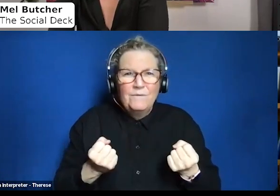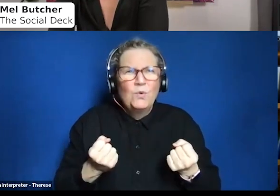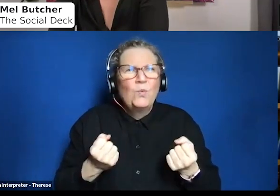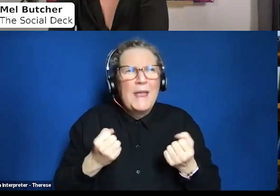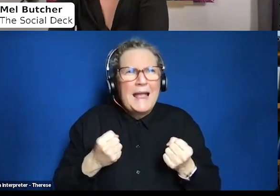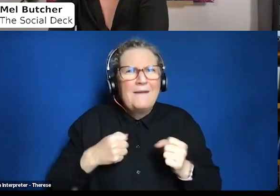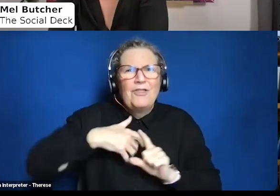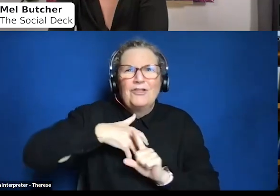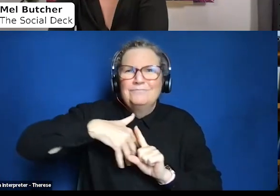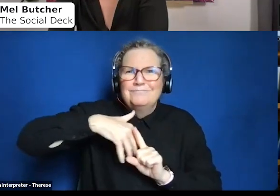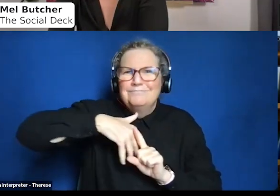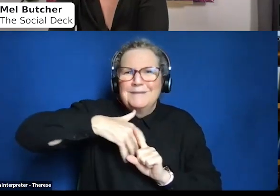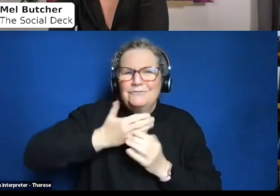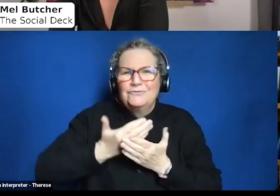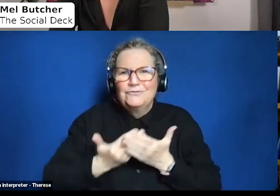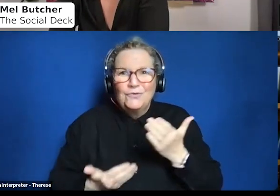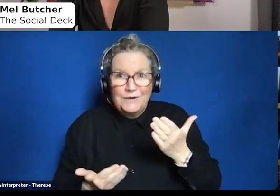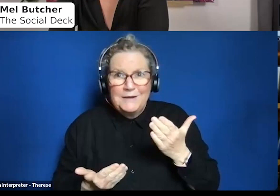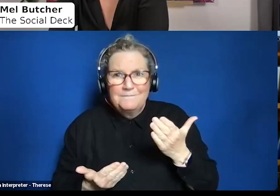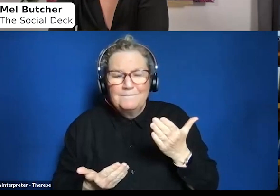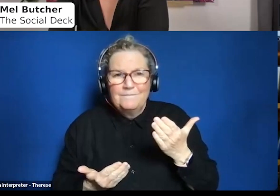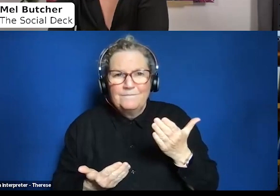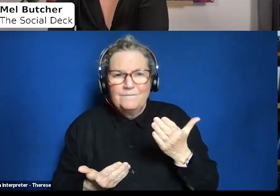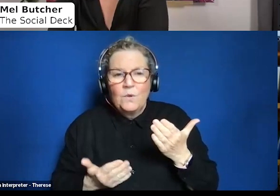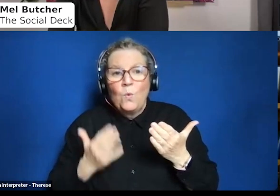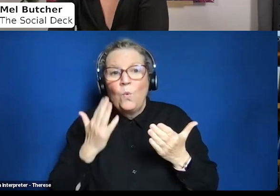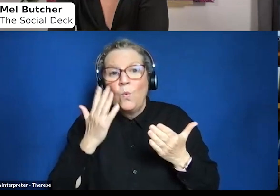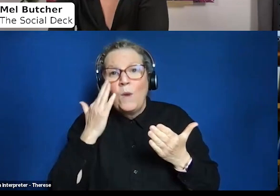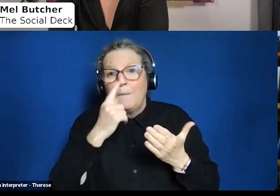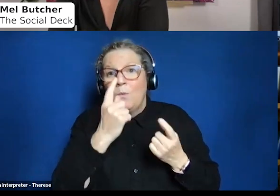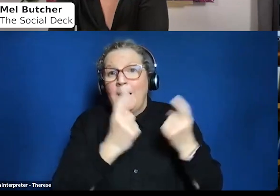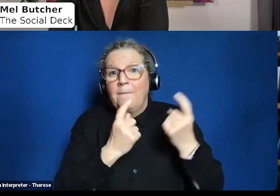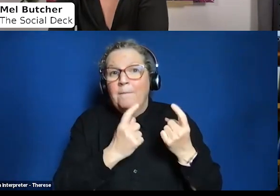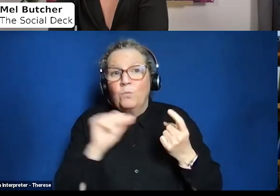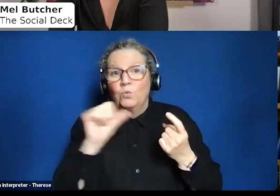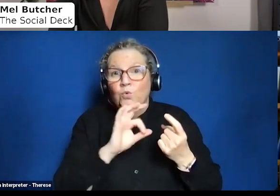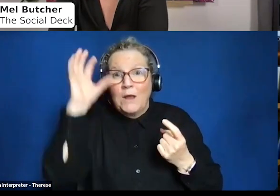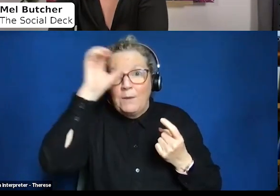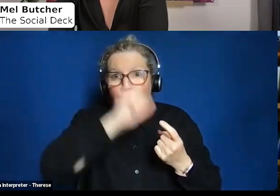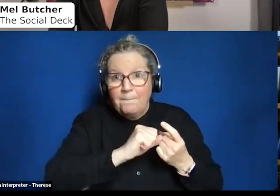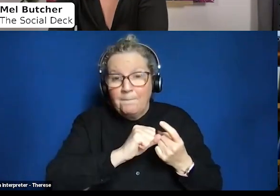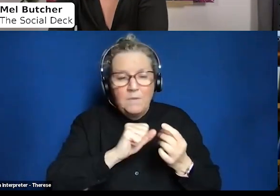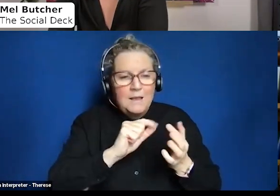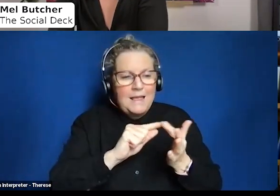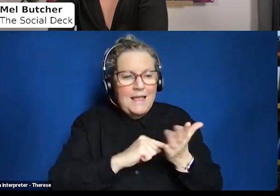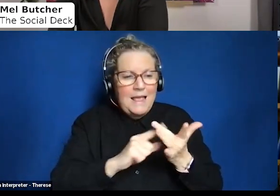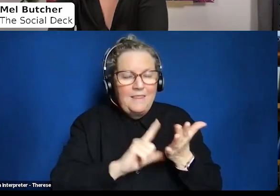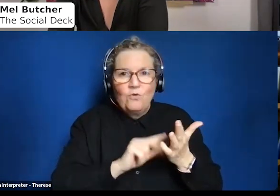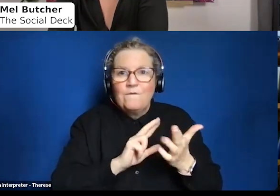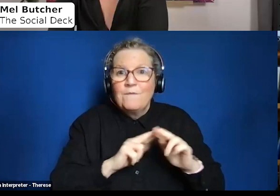So when people are coming to, we should not assume ethics, we set ethical framework around what's a good time.